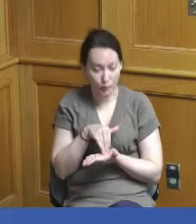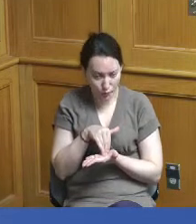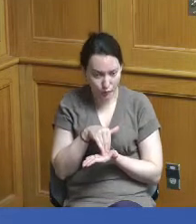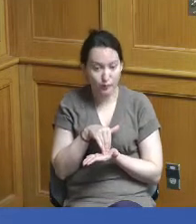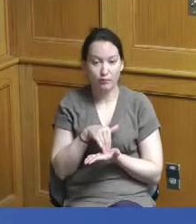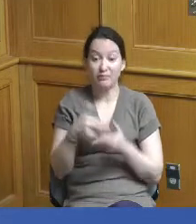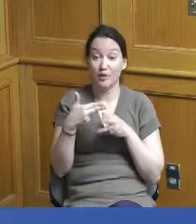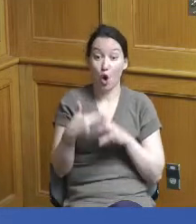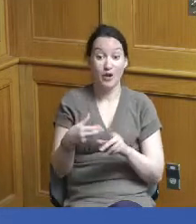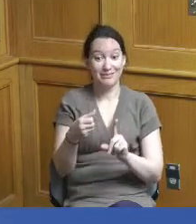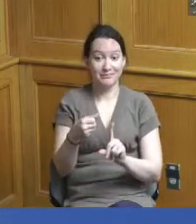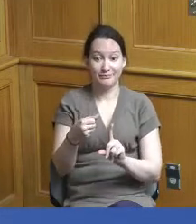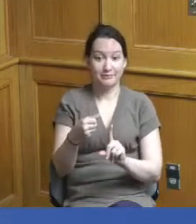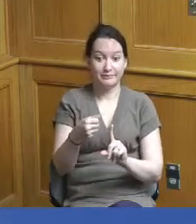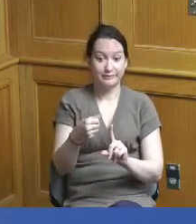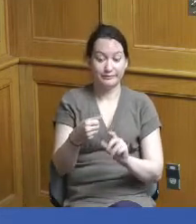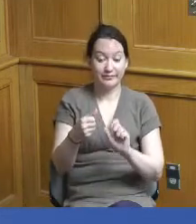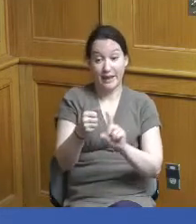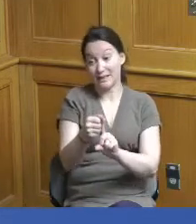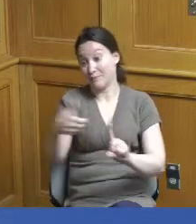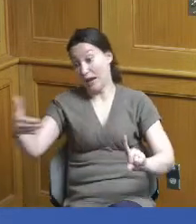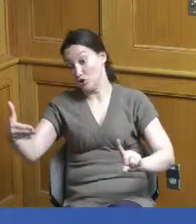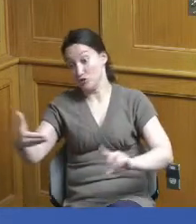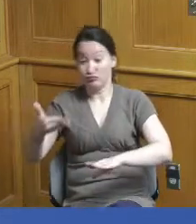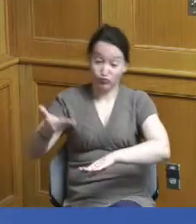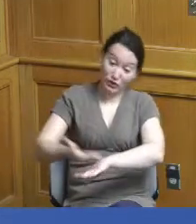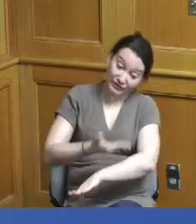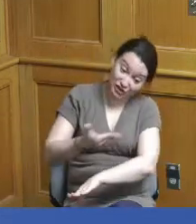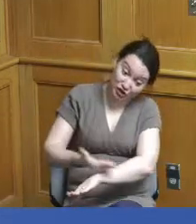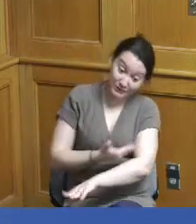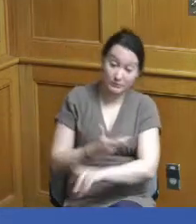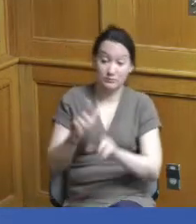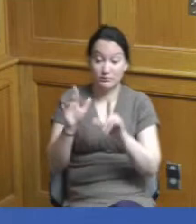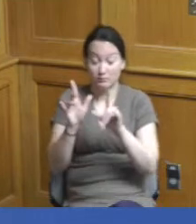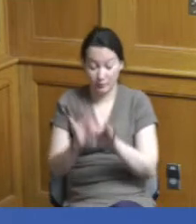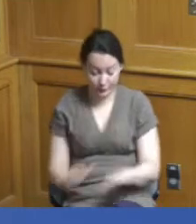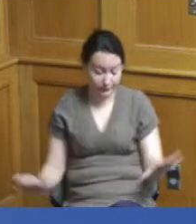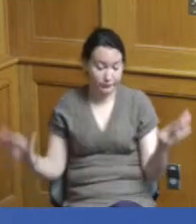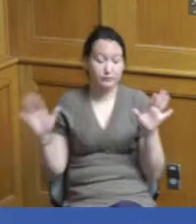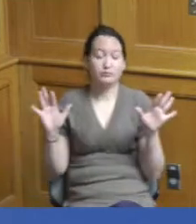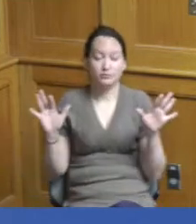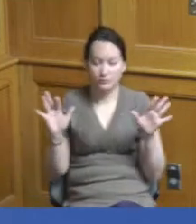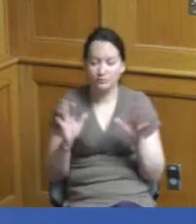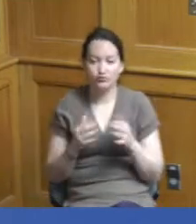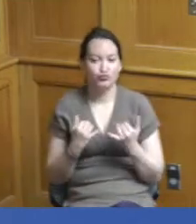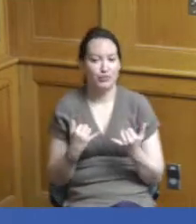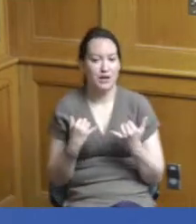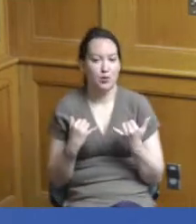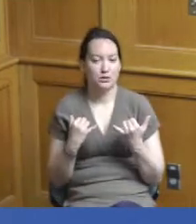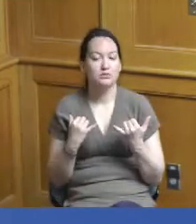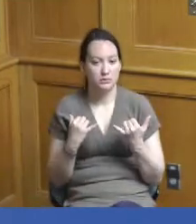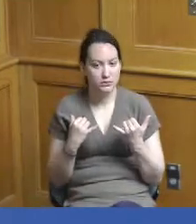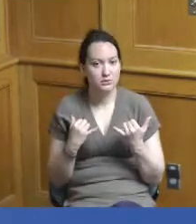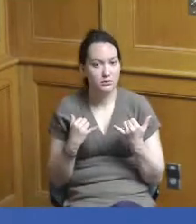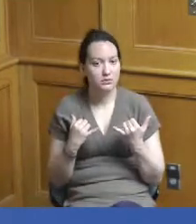we called it expansion or a renovation Etc and at this point in time they are still in the process